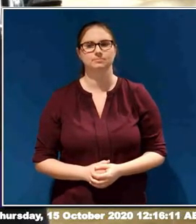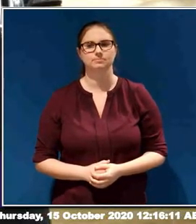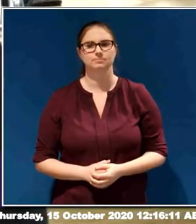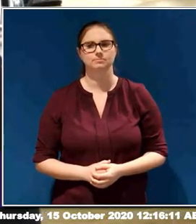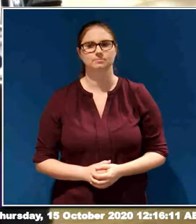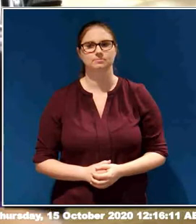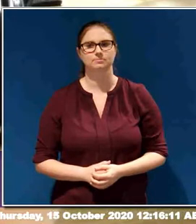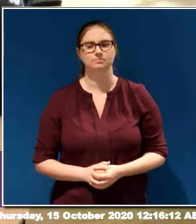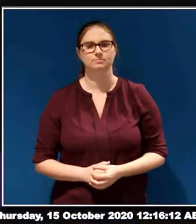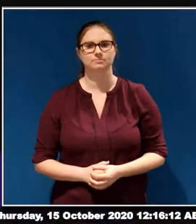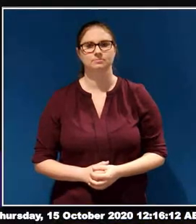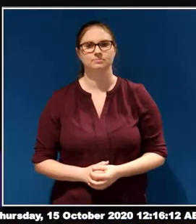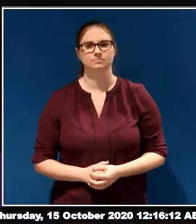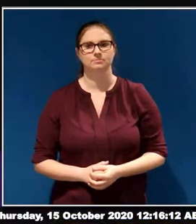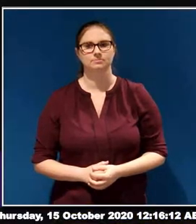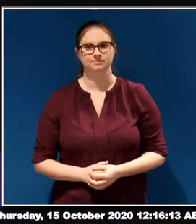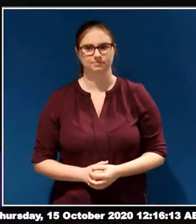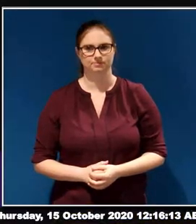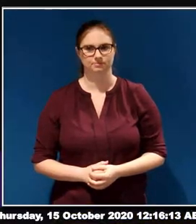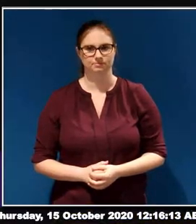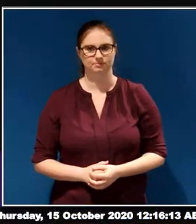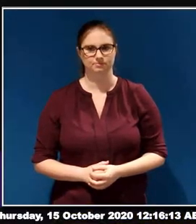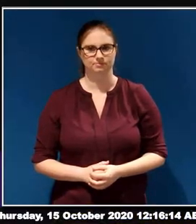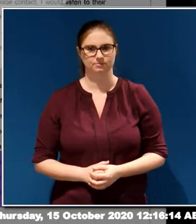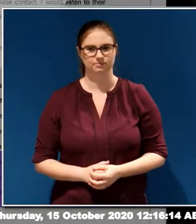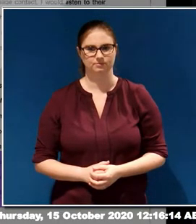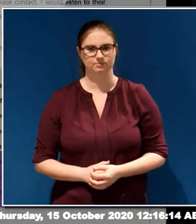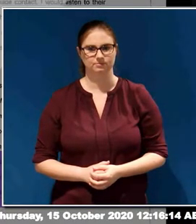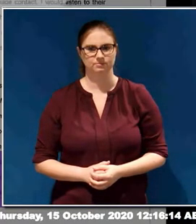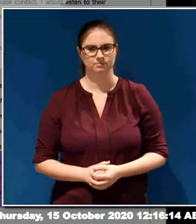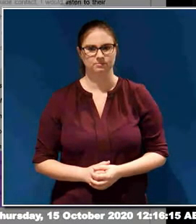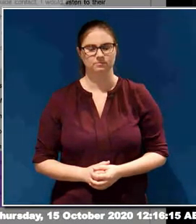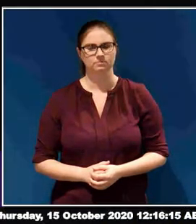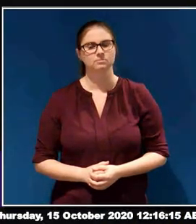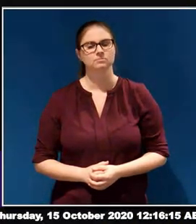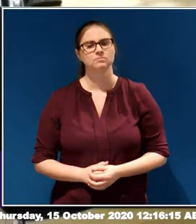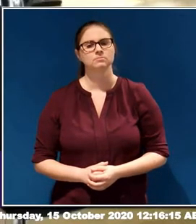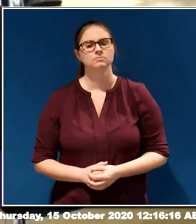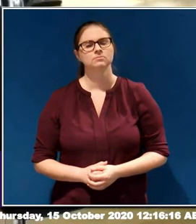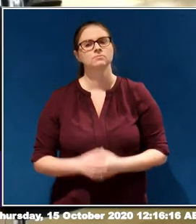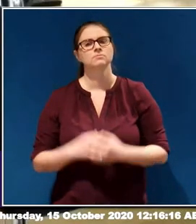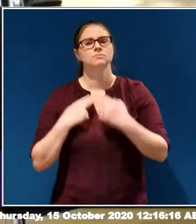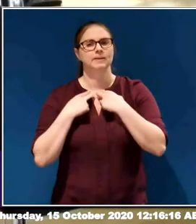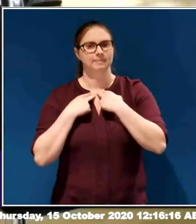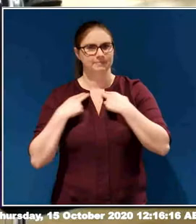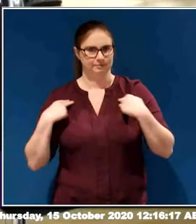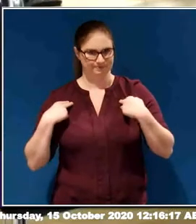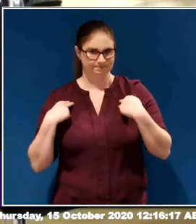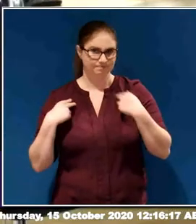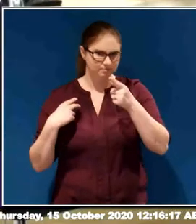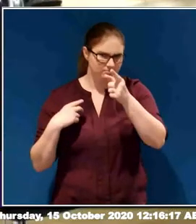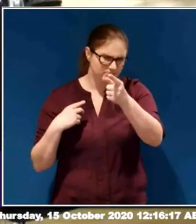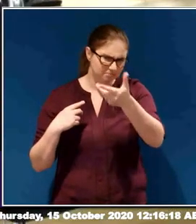You give an example of when a HOSES might contact you as being an enquiry